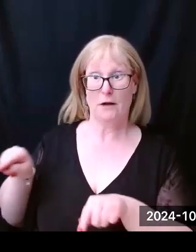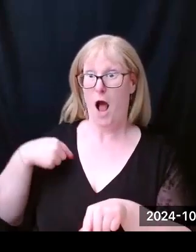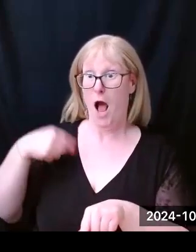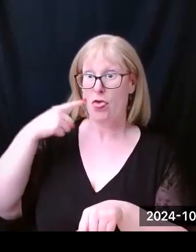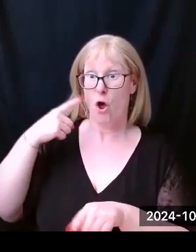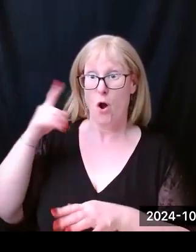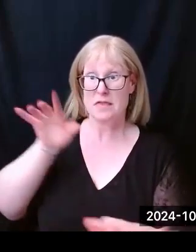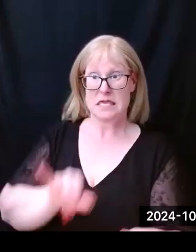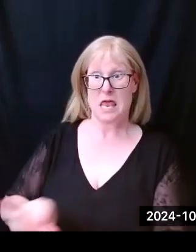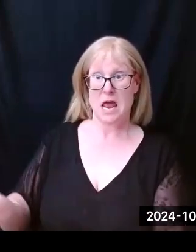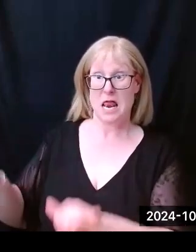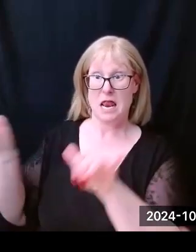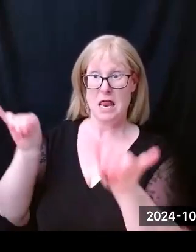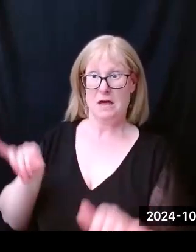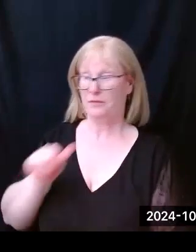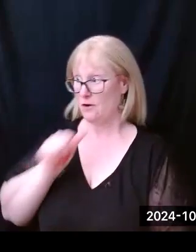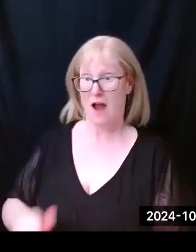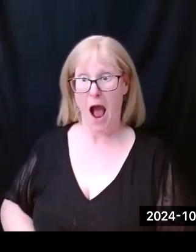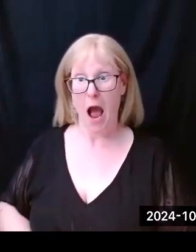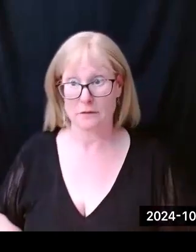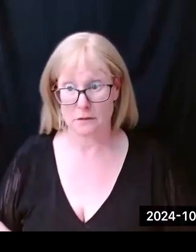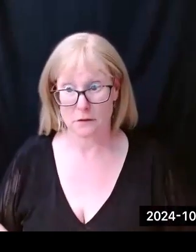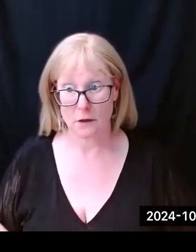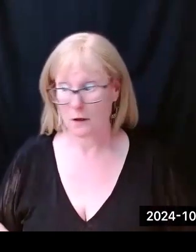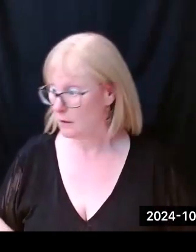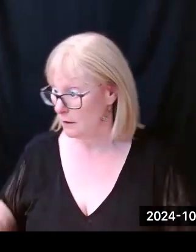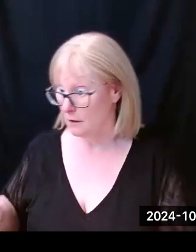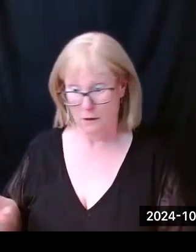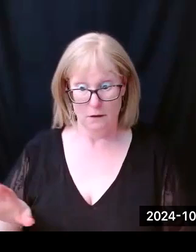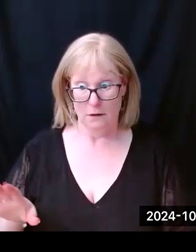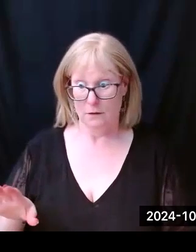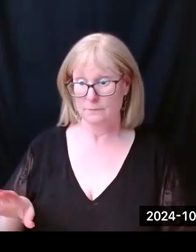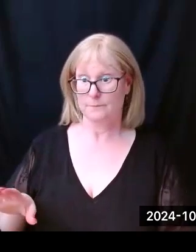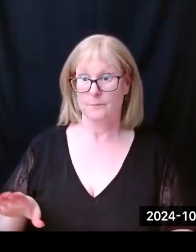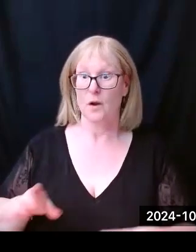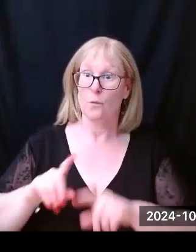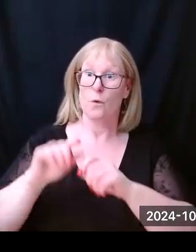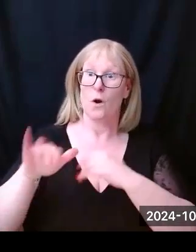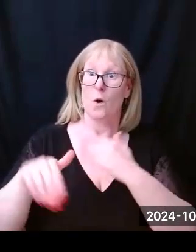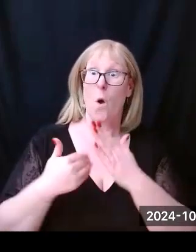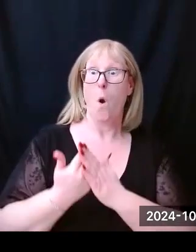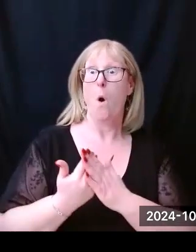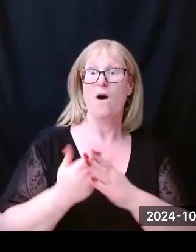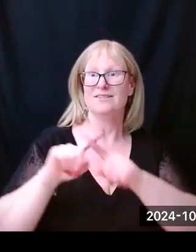They're not right. They're wired differently. We're all wired differently. And to be honest, life would be awfully boring if we